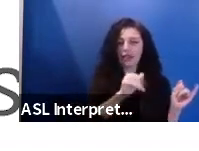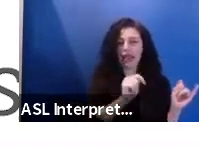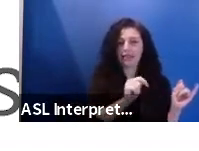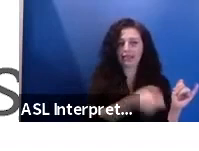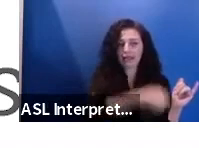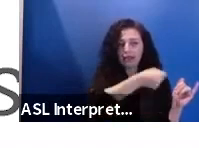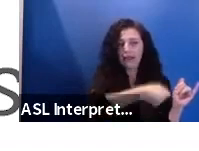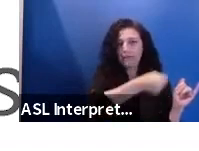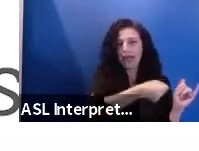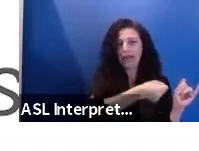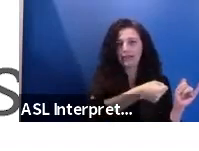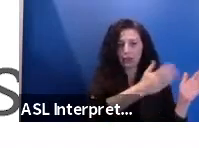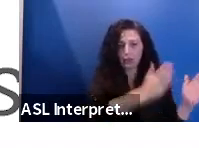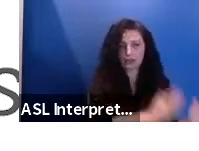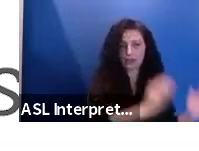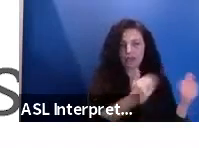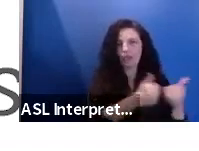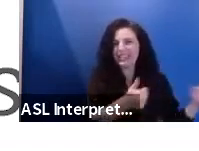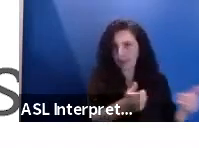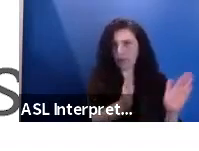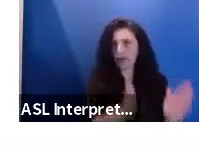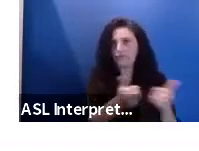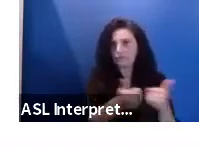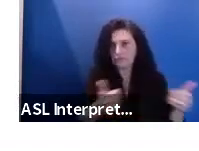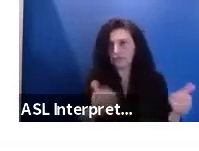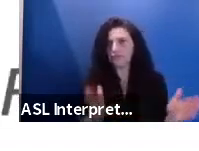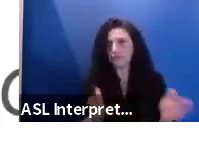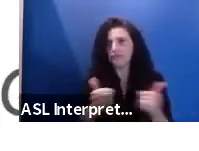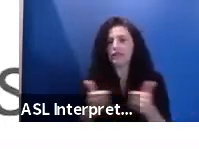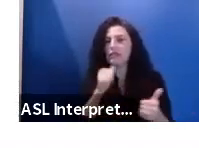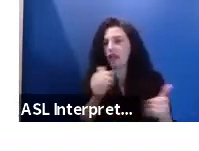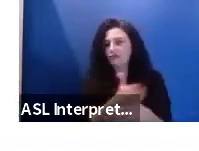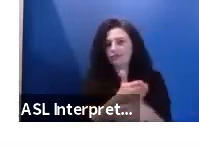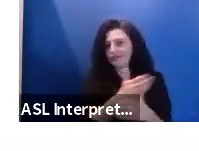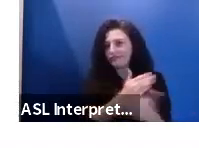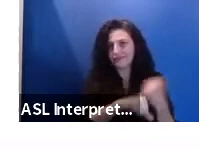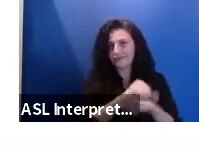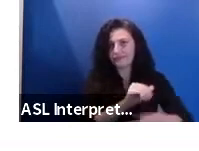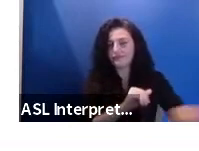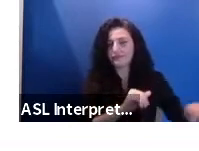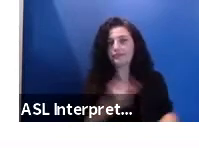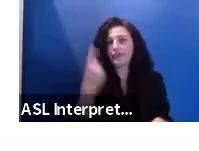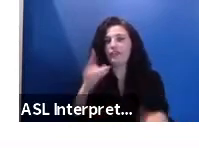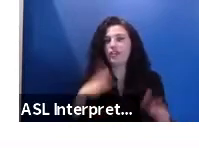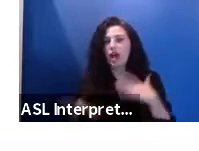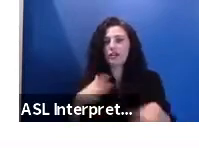exchange of tools or items. In terms of costume and wardrobe, we have some specific protocols for that as well.